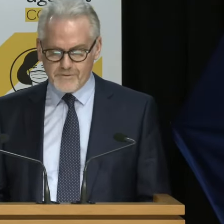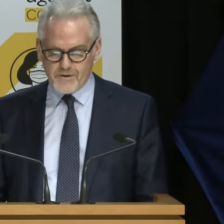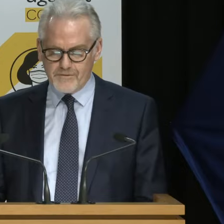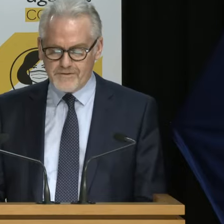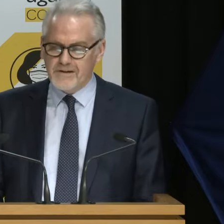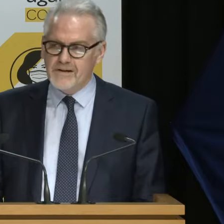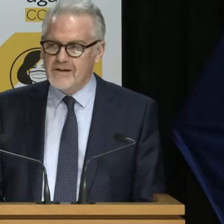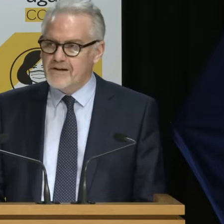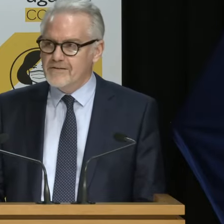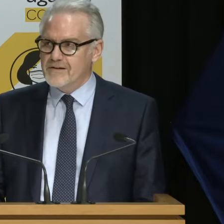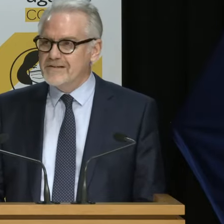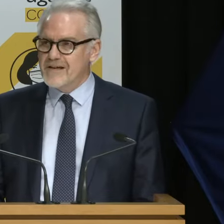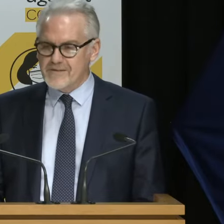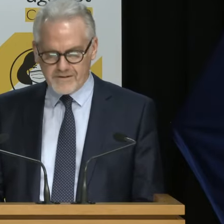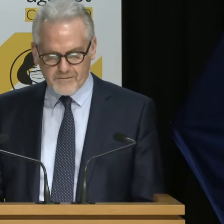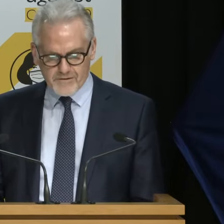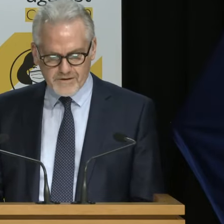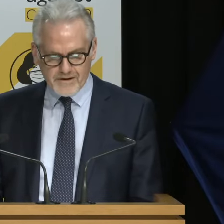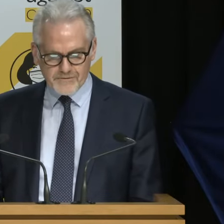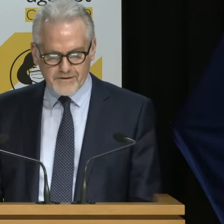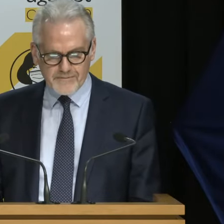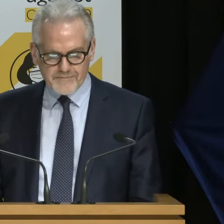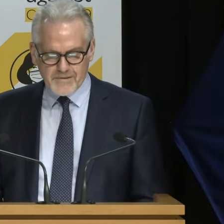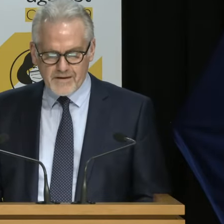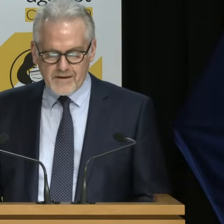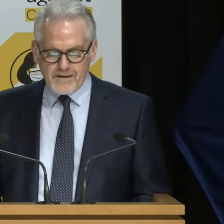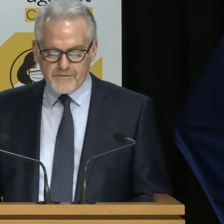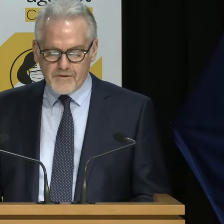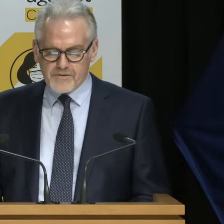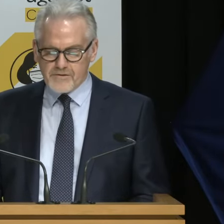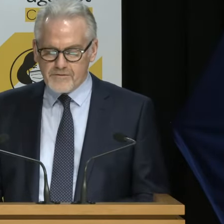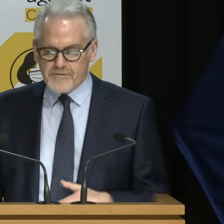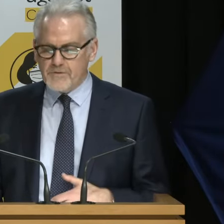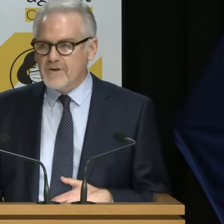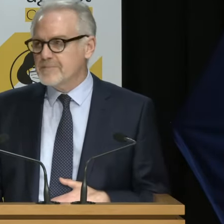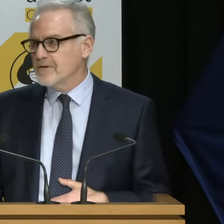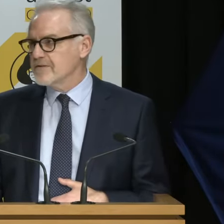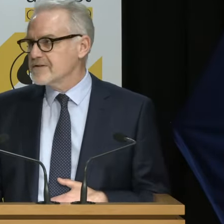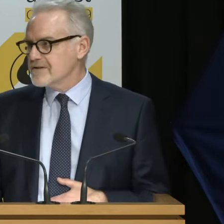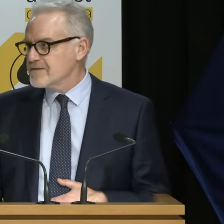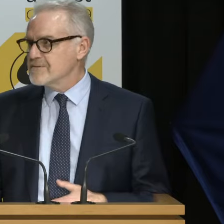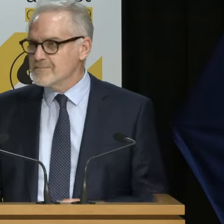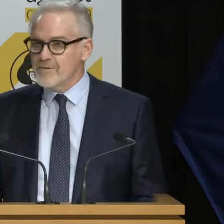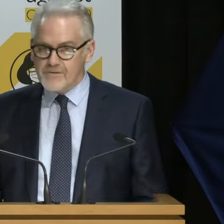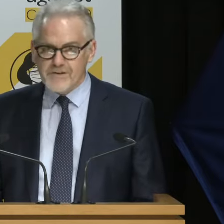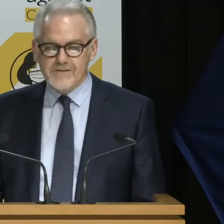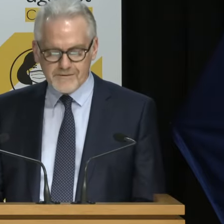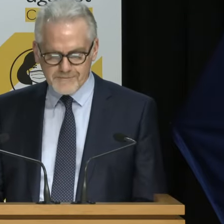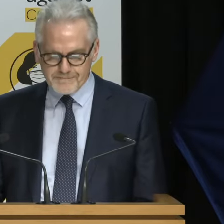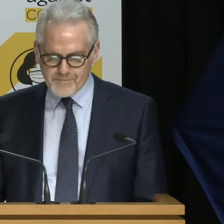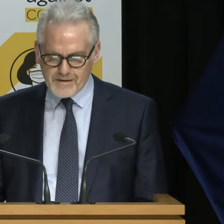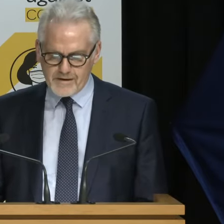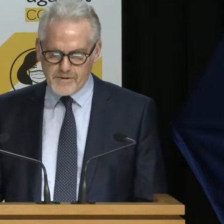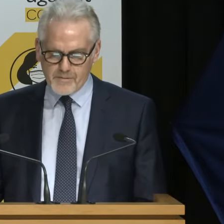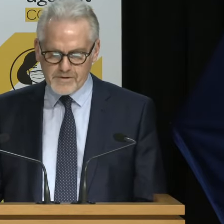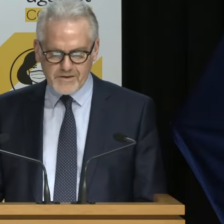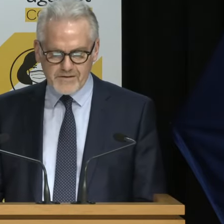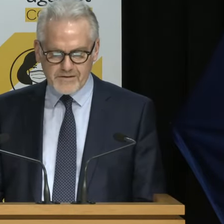his review for COVID-19 testin.